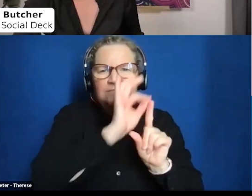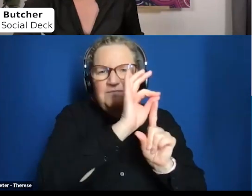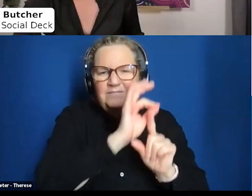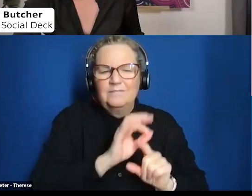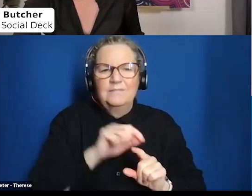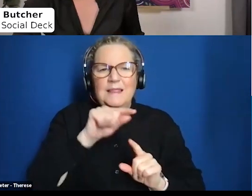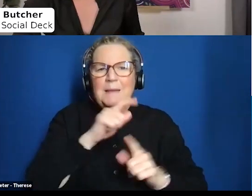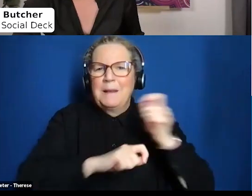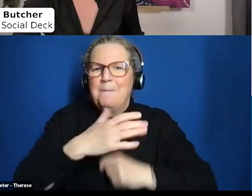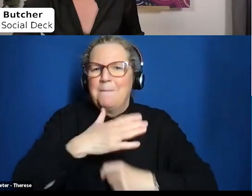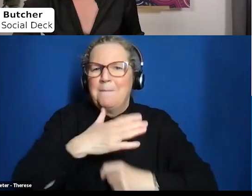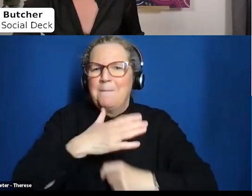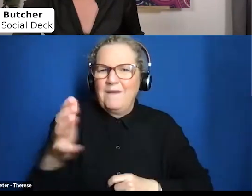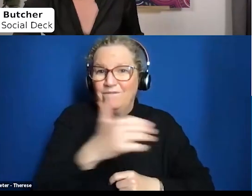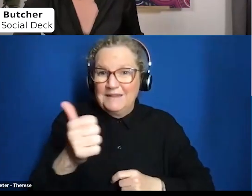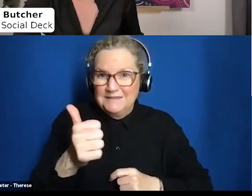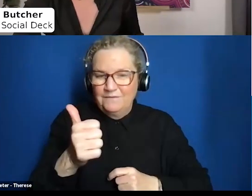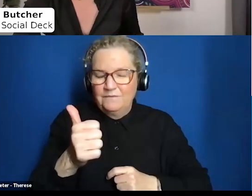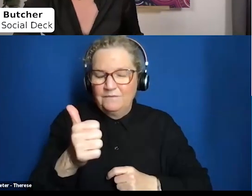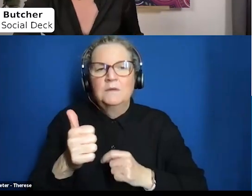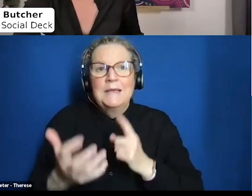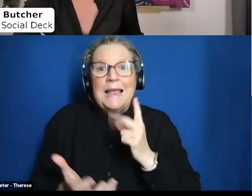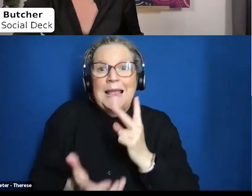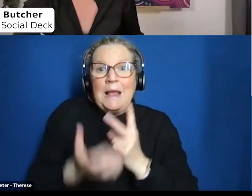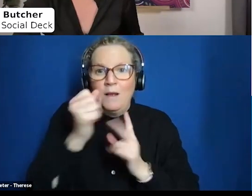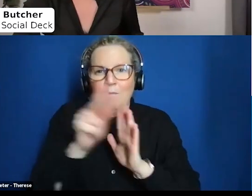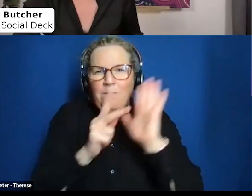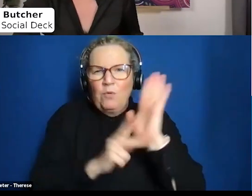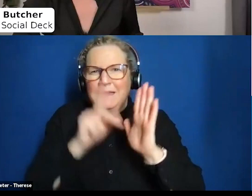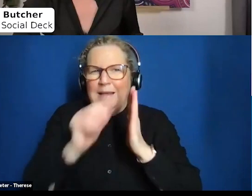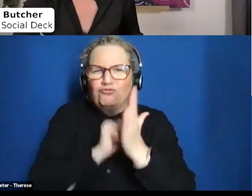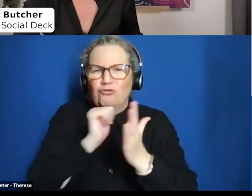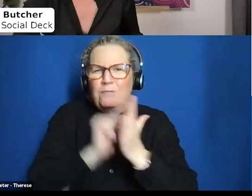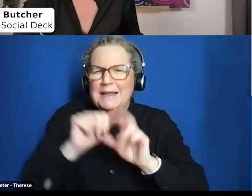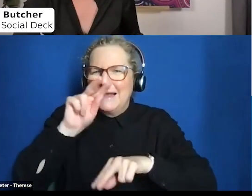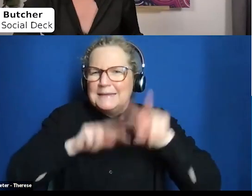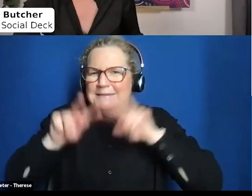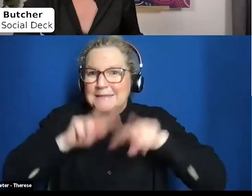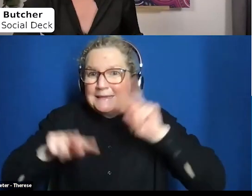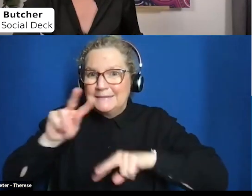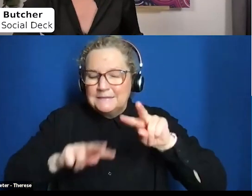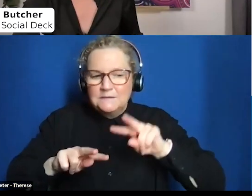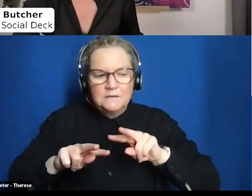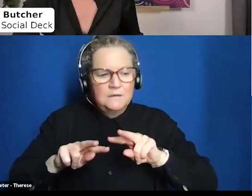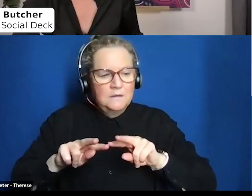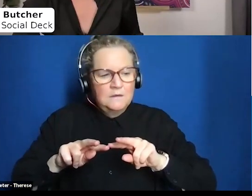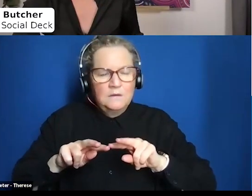and the outcomes of those policies can be properly assessed. So although it will take time